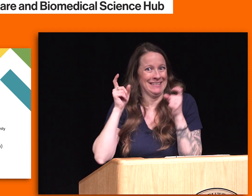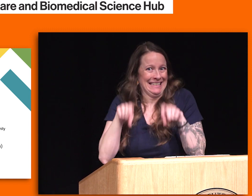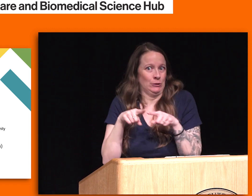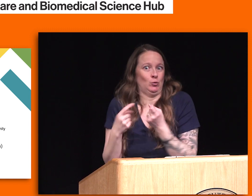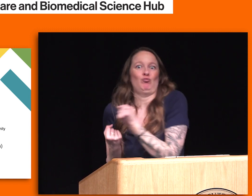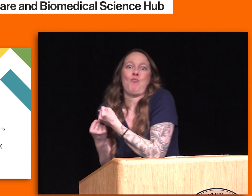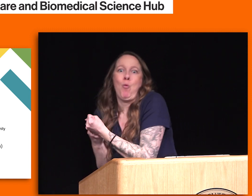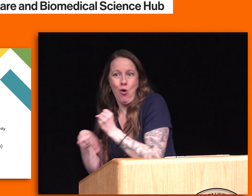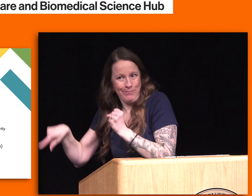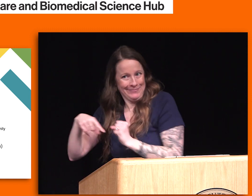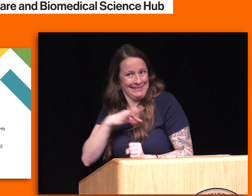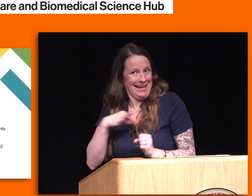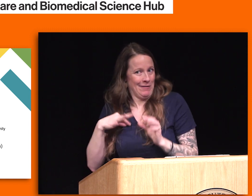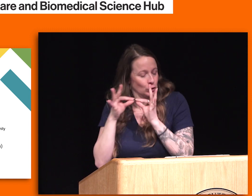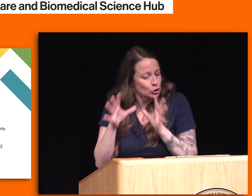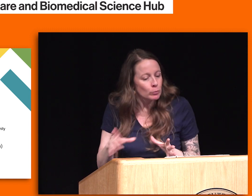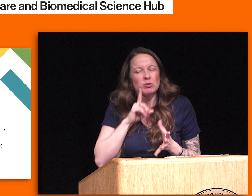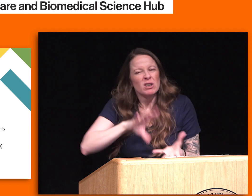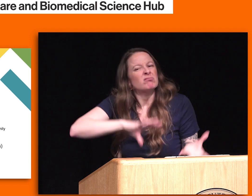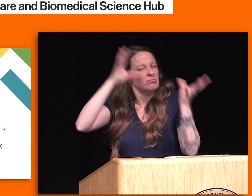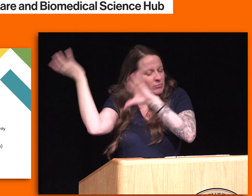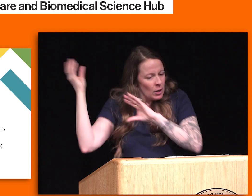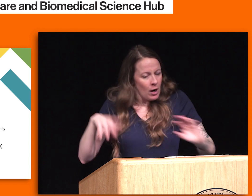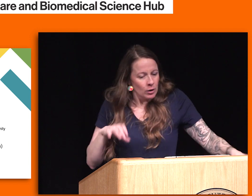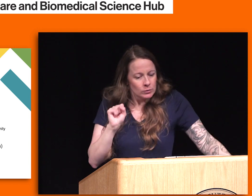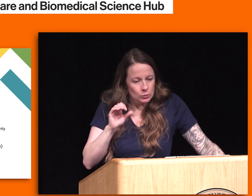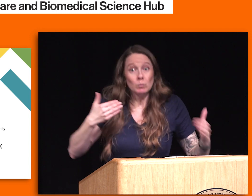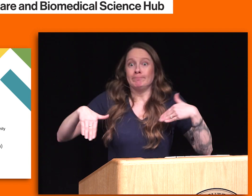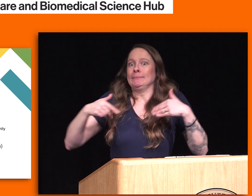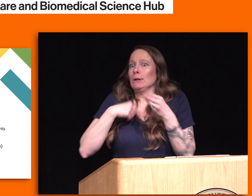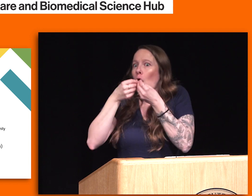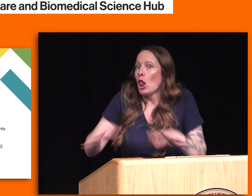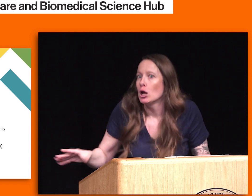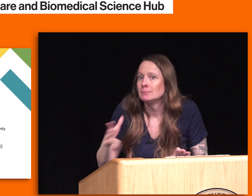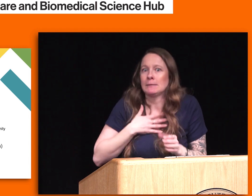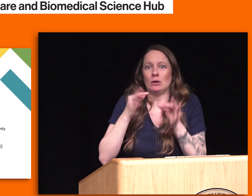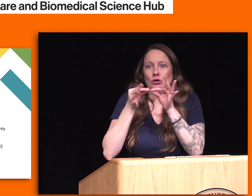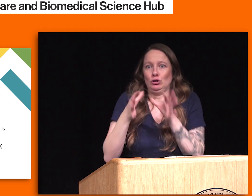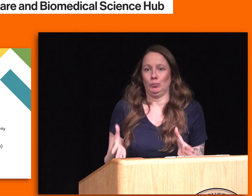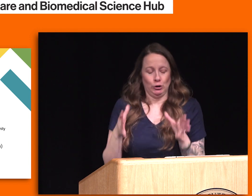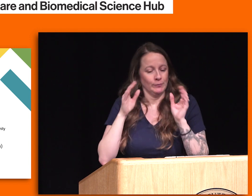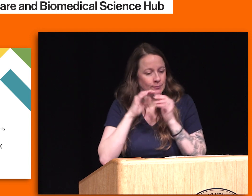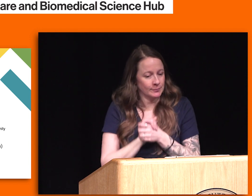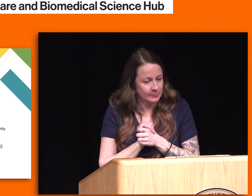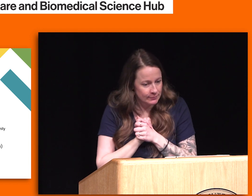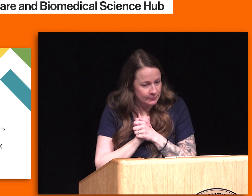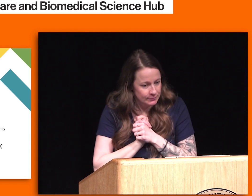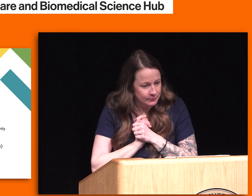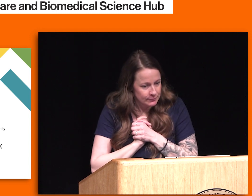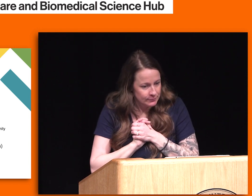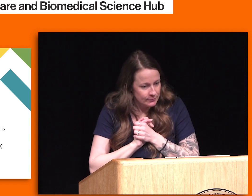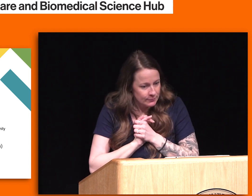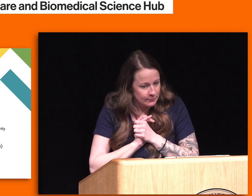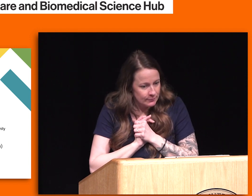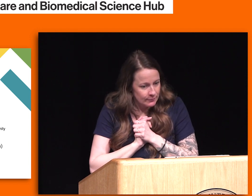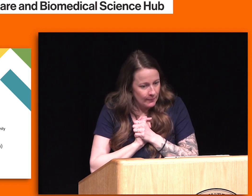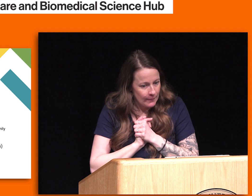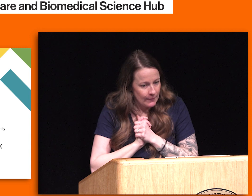Staff were allowed to keep working to support their Deaf employees, but unfortunately, my designated interpreters could no longer work with me.